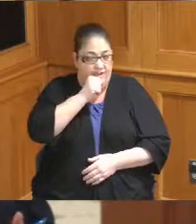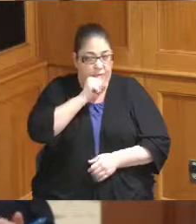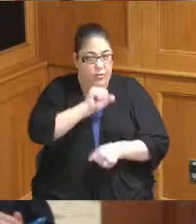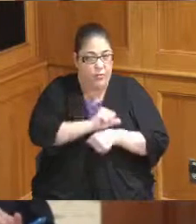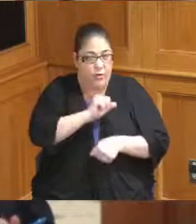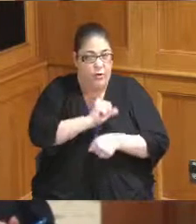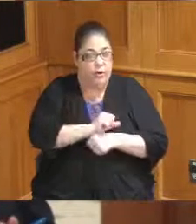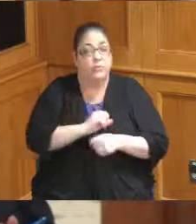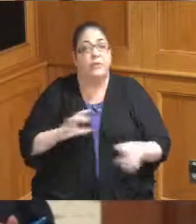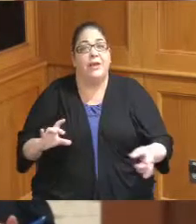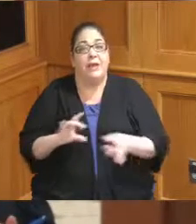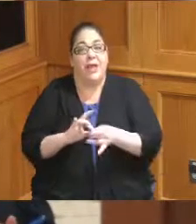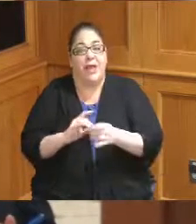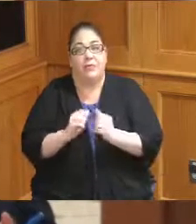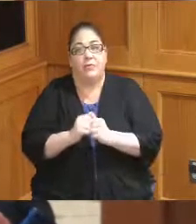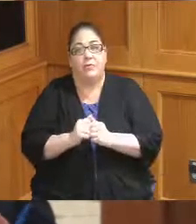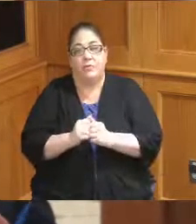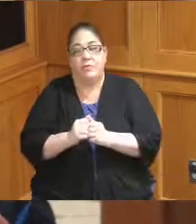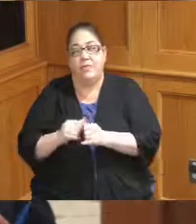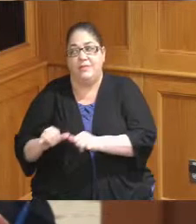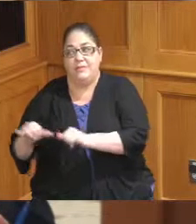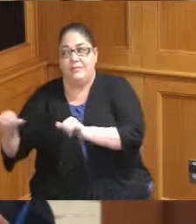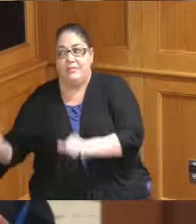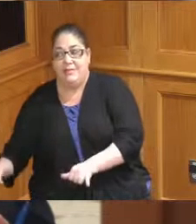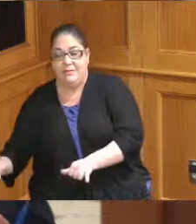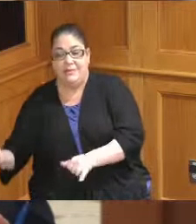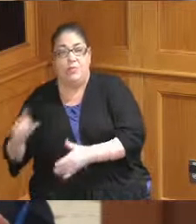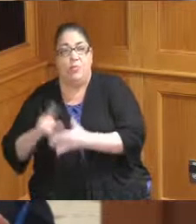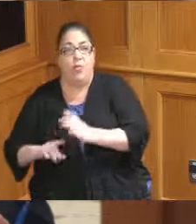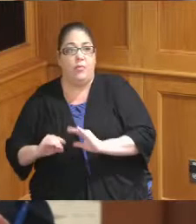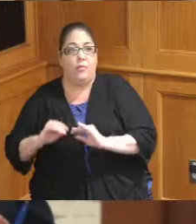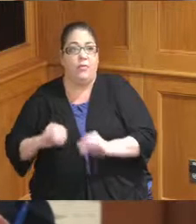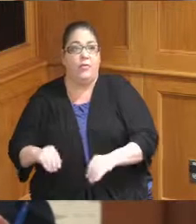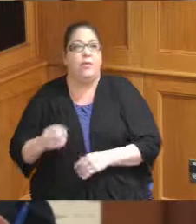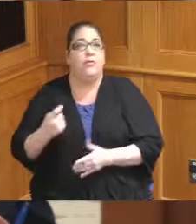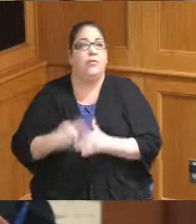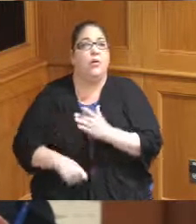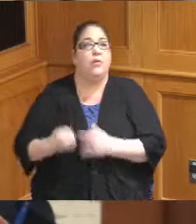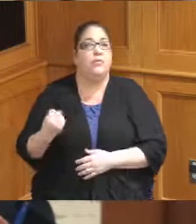connect to the exist the system amnesty installs is twelve thousand dollars or nineteen percent of